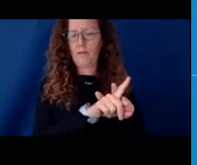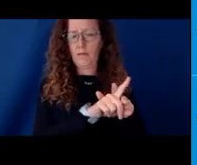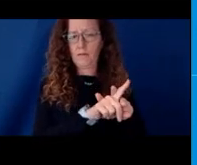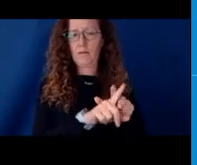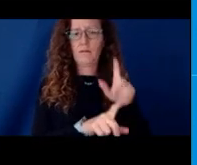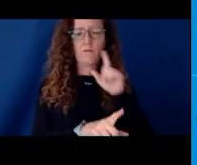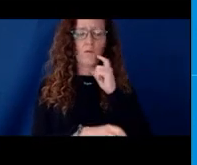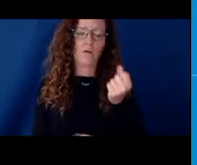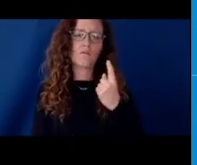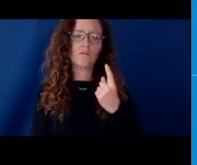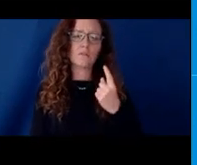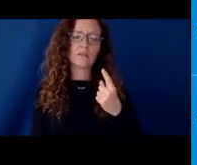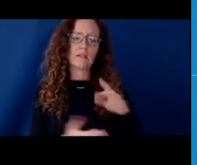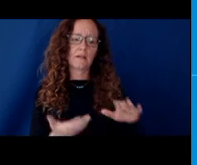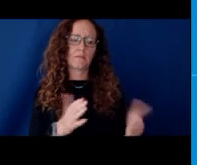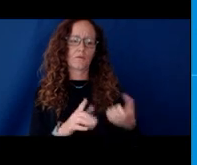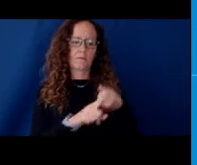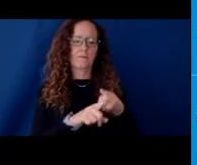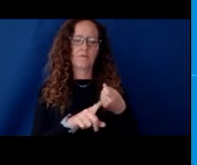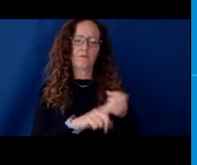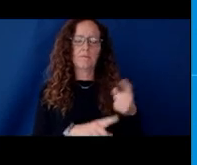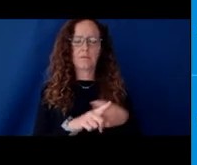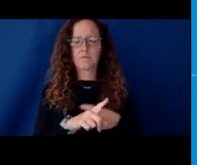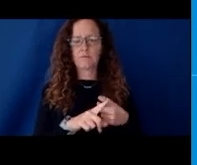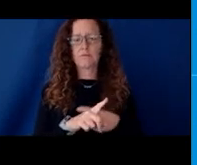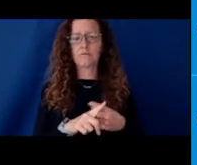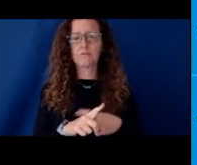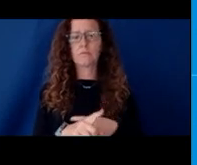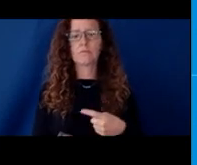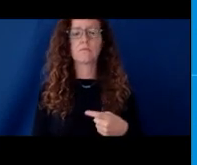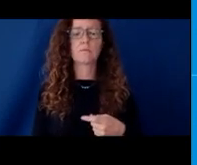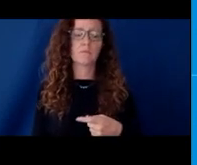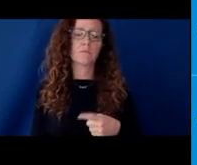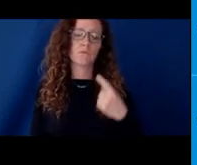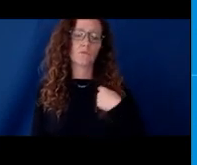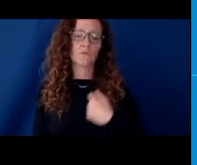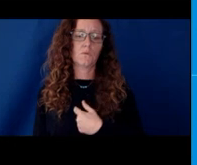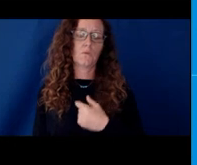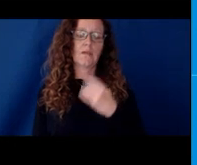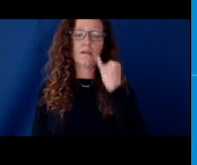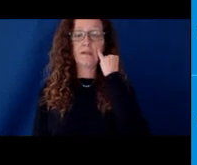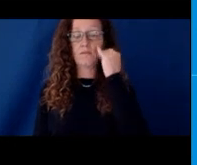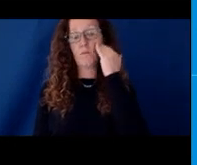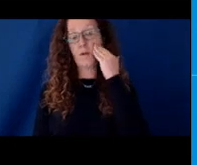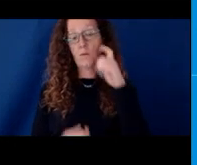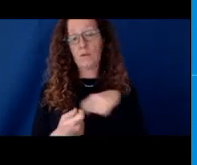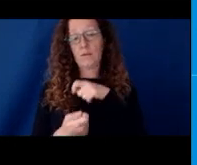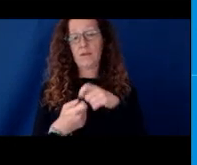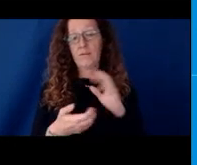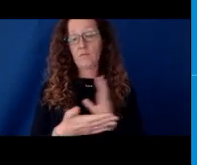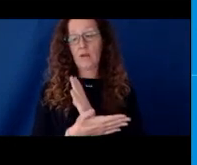impacts by temperature as well as knowing specific ranges within that distribution that correspond